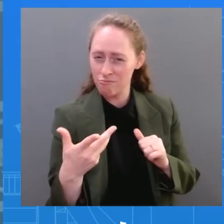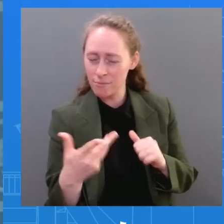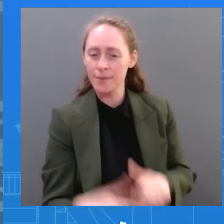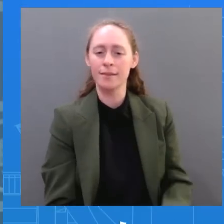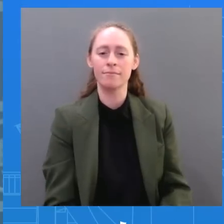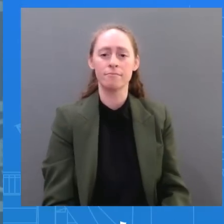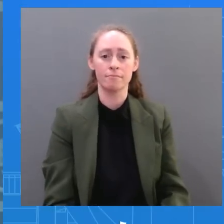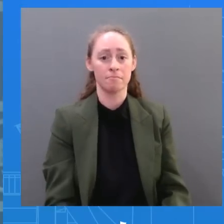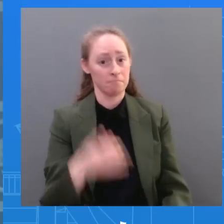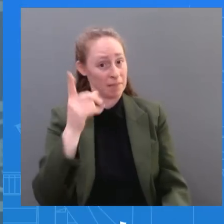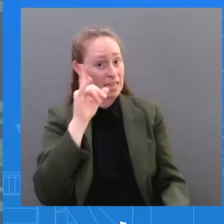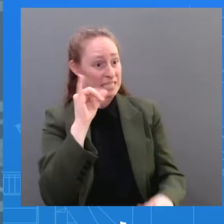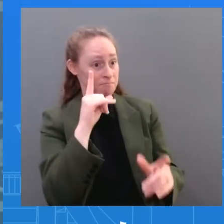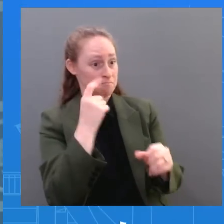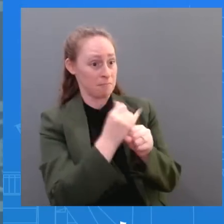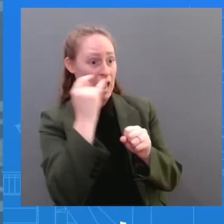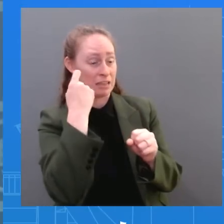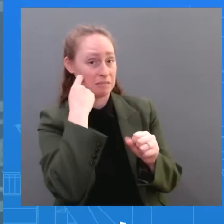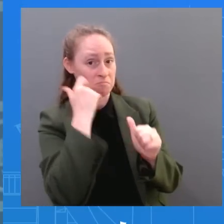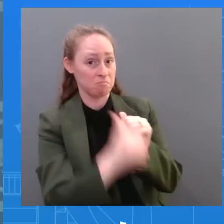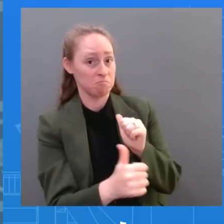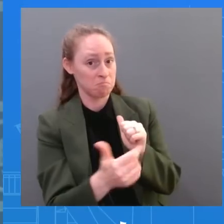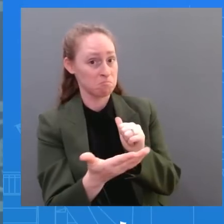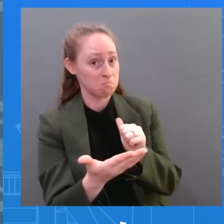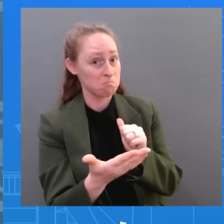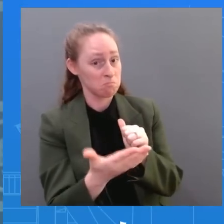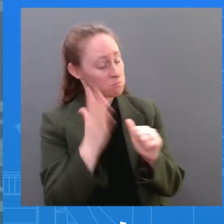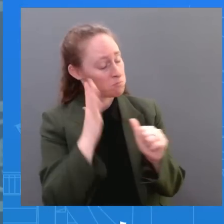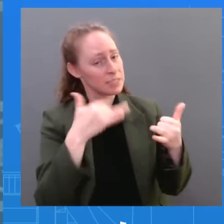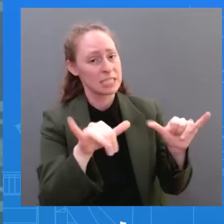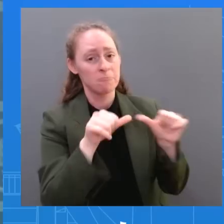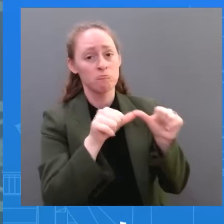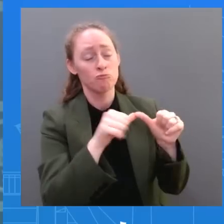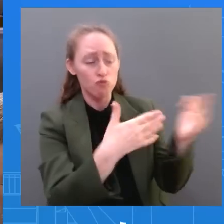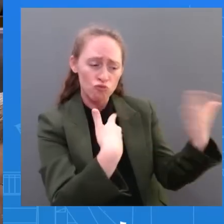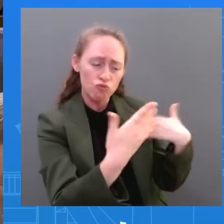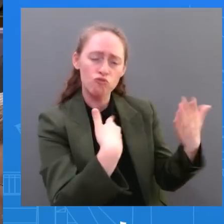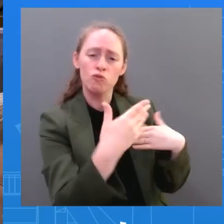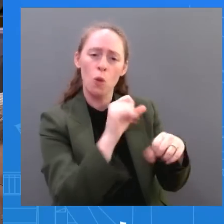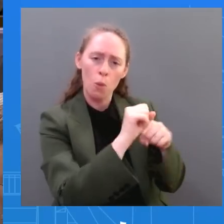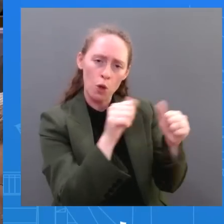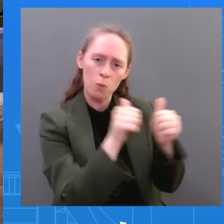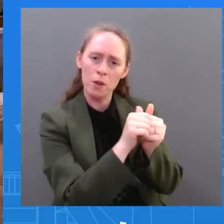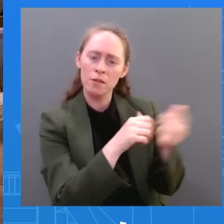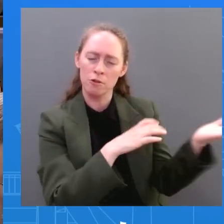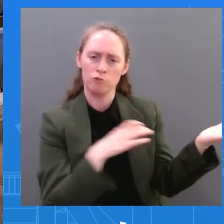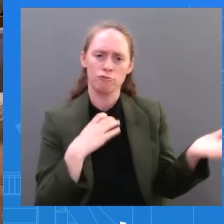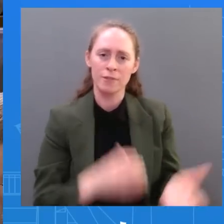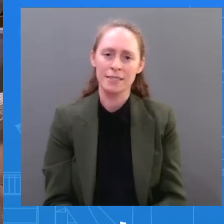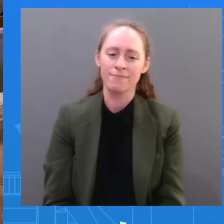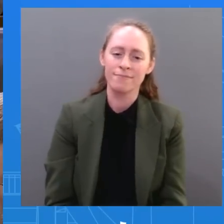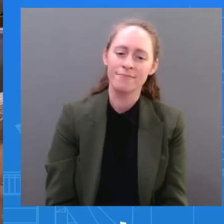work with members in Congress to see what else we can do. The Press: Since those mass shootings, has he called any members of Congress?